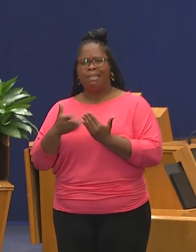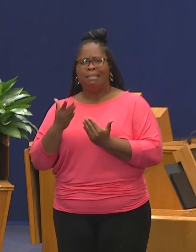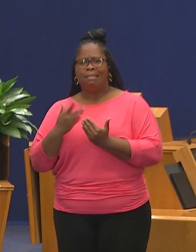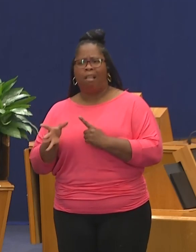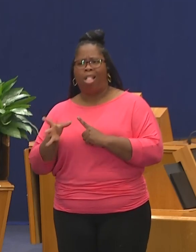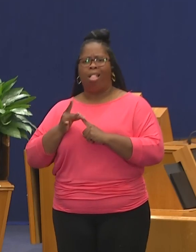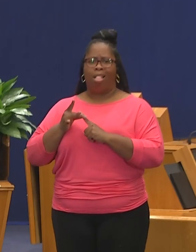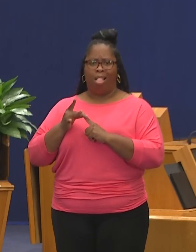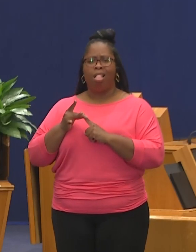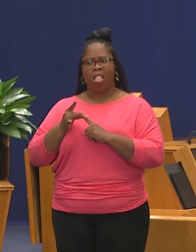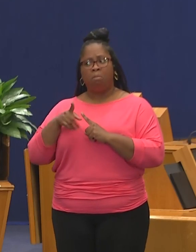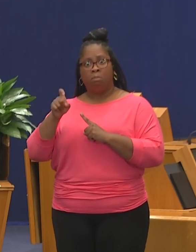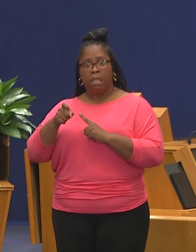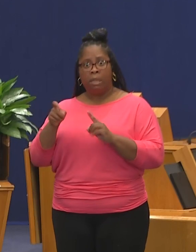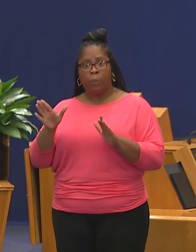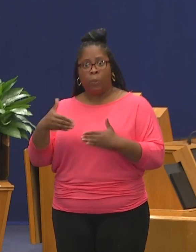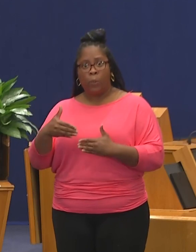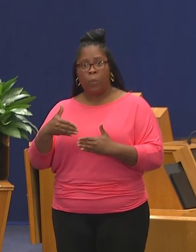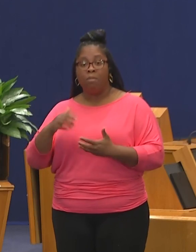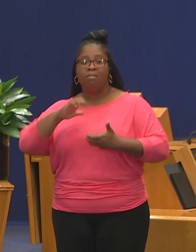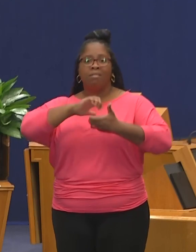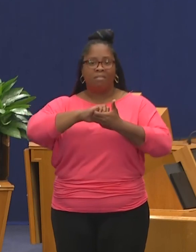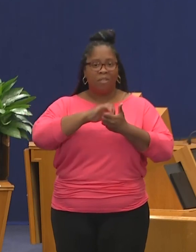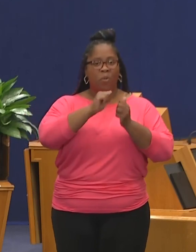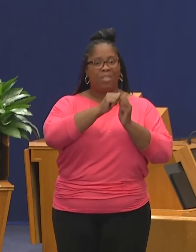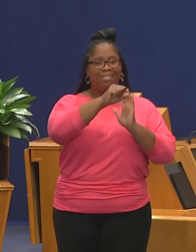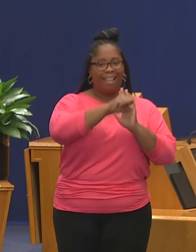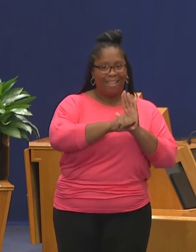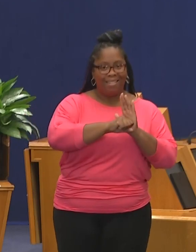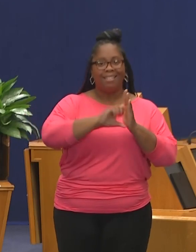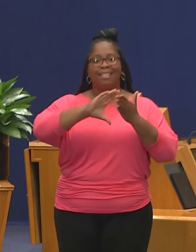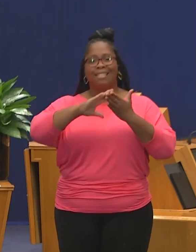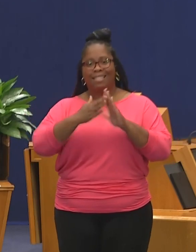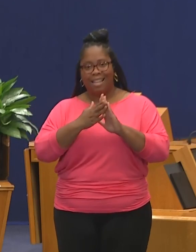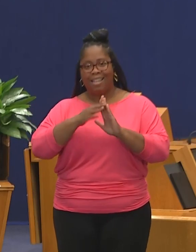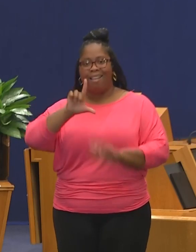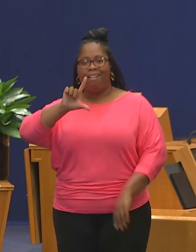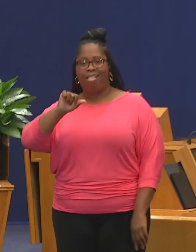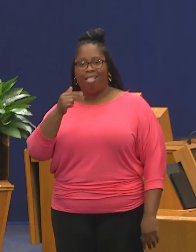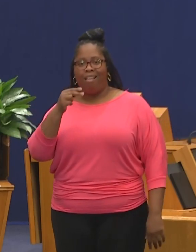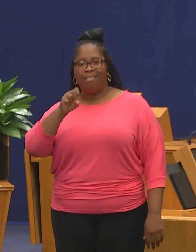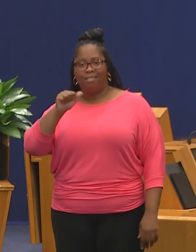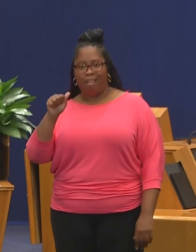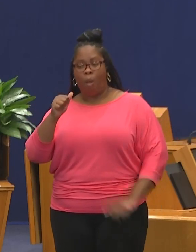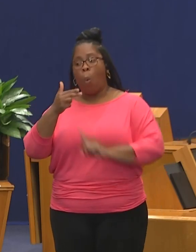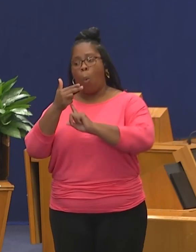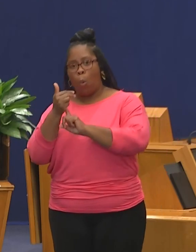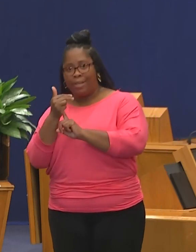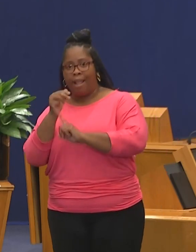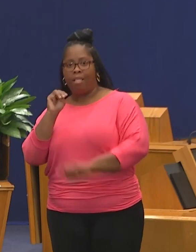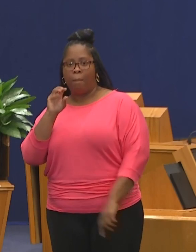EXPERIENCING HOMELESSNESS IN PARTNERSHIP WITH THE STATE, OUR CITIES, LAHSA AND THE